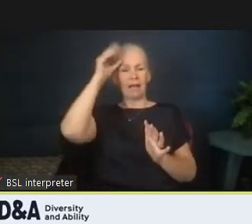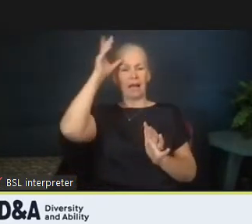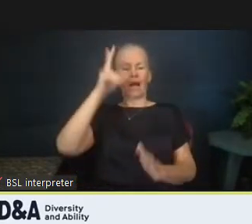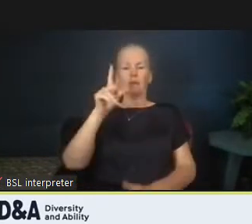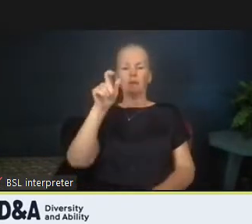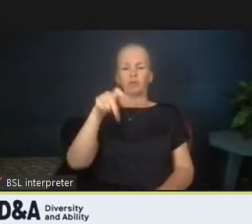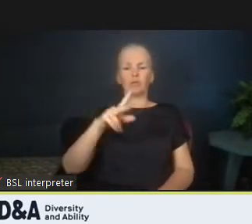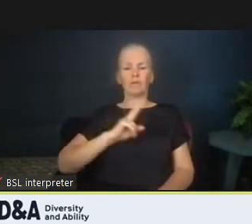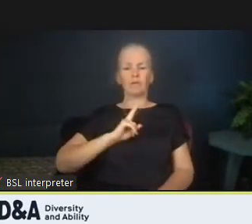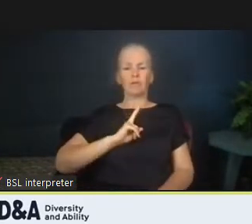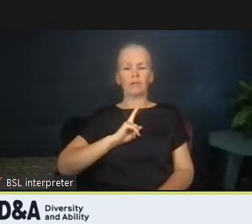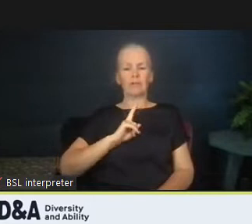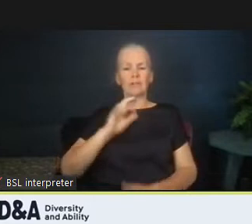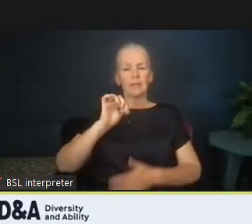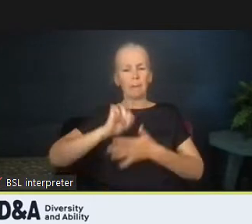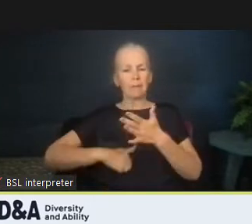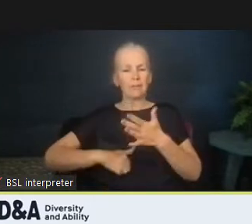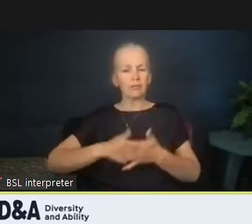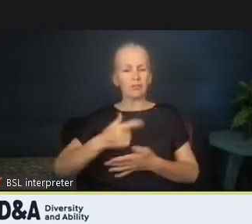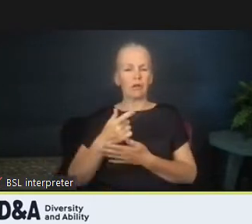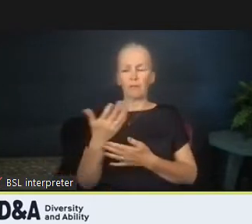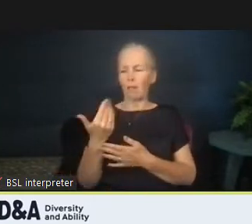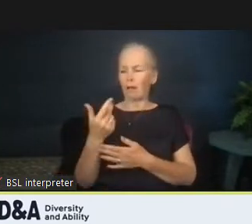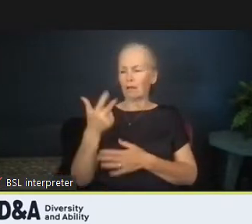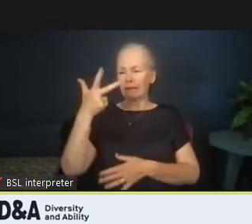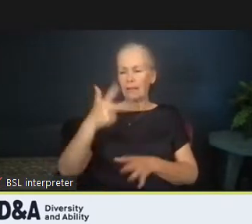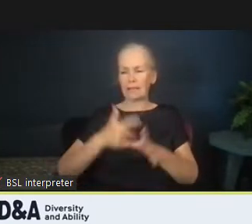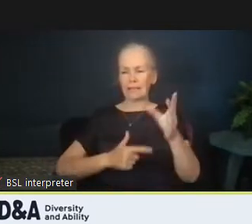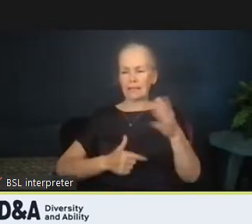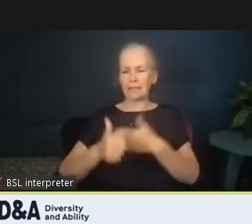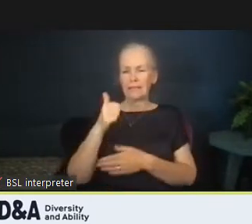disabled students commission, and for the last eight years have held one position or